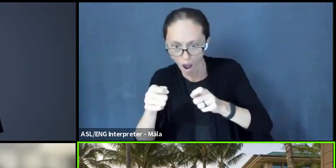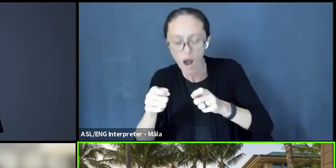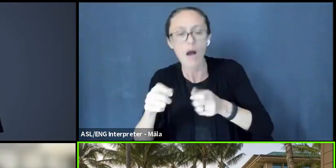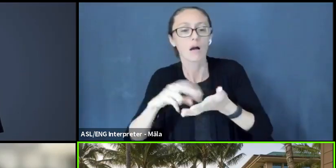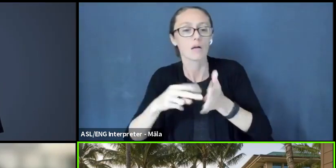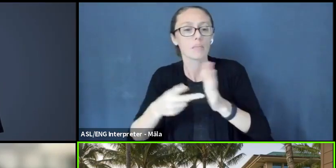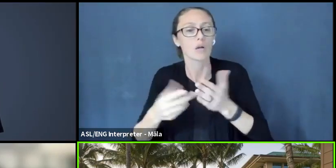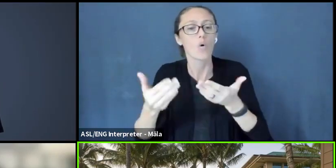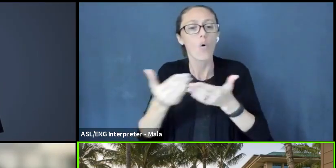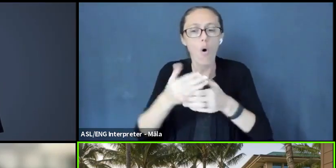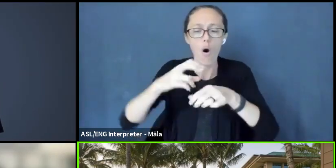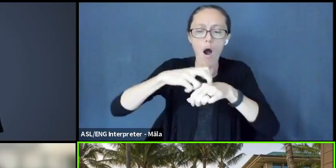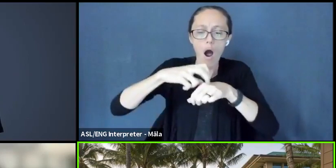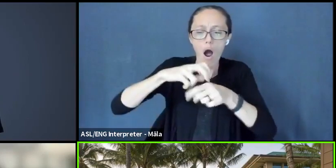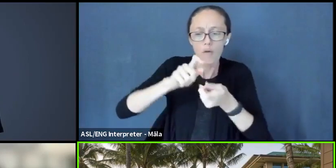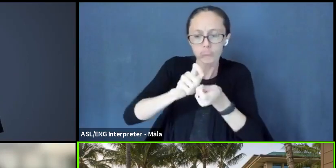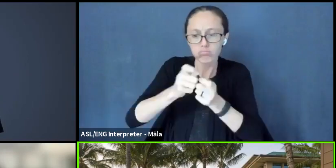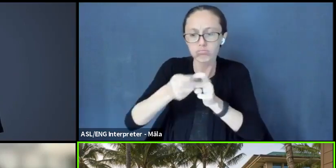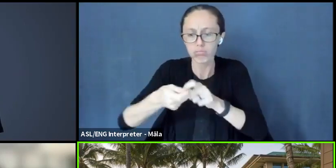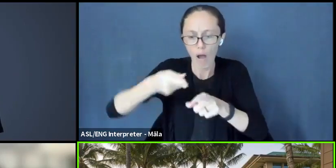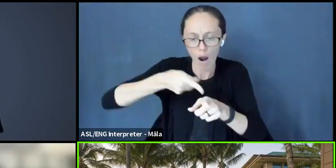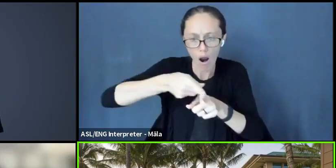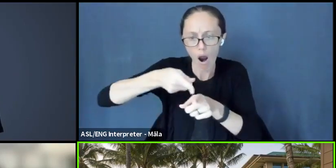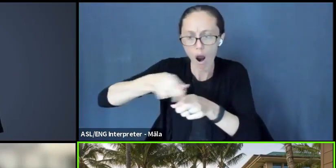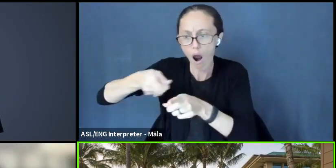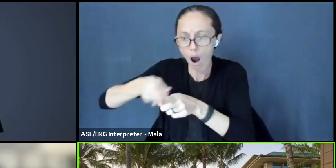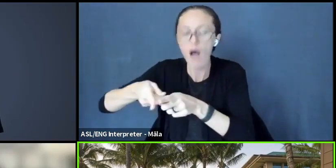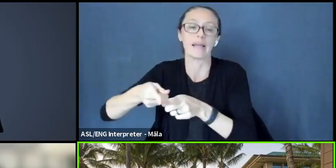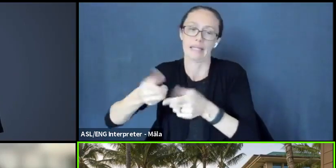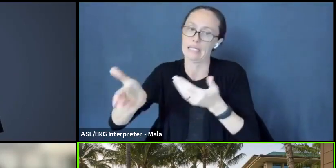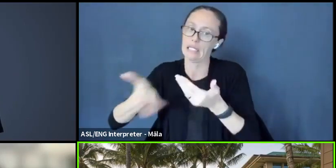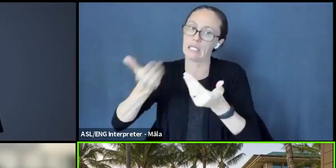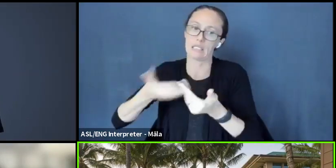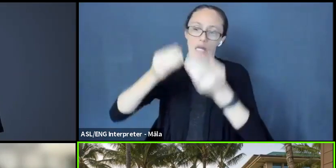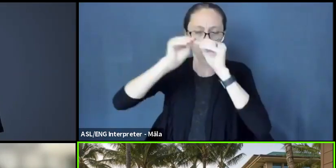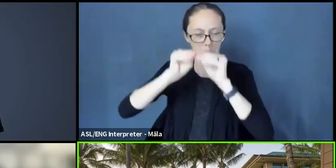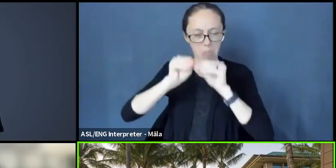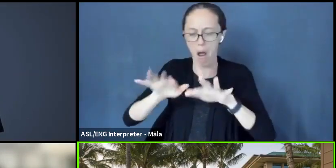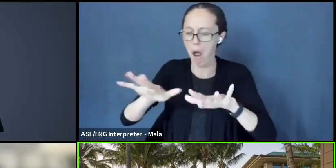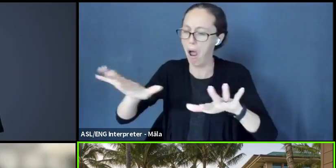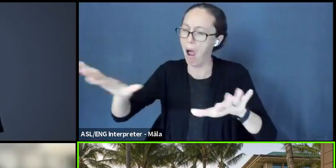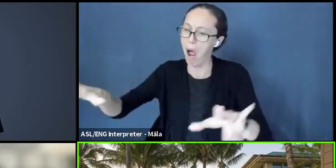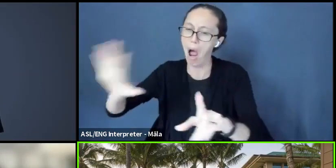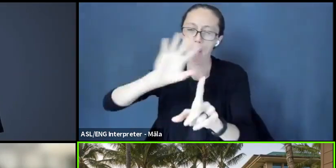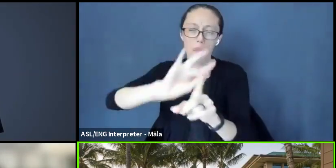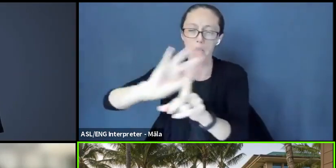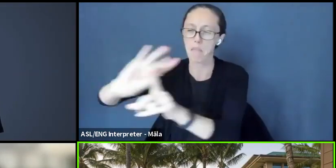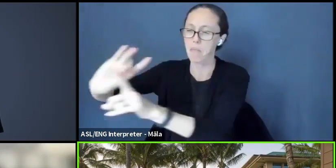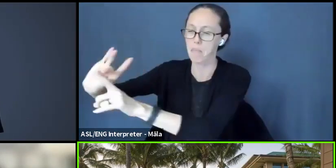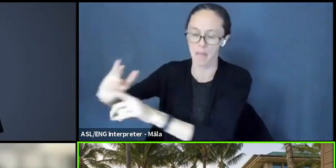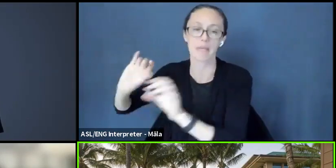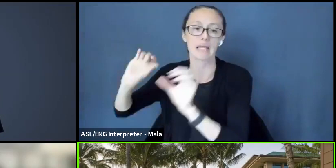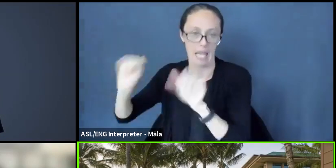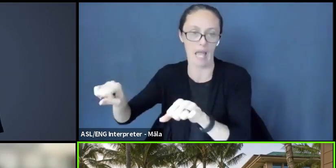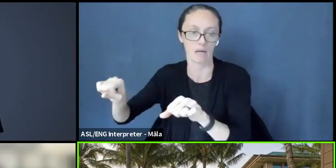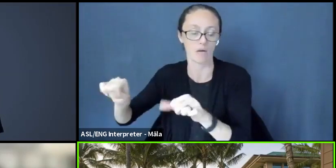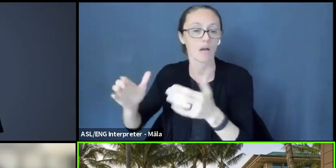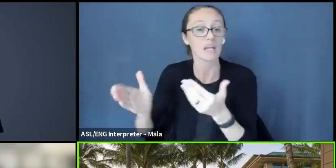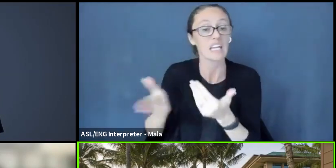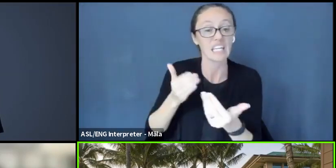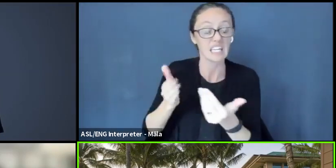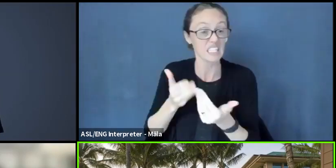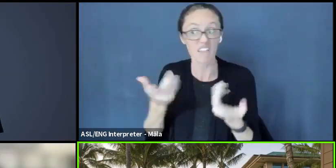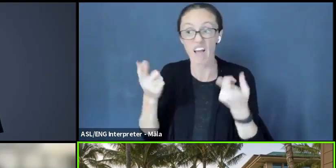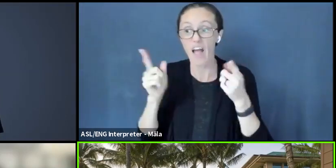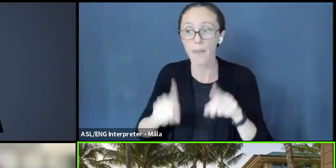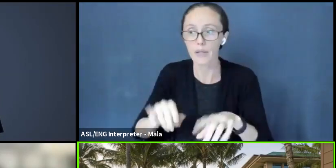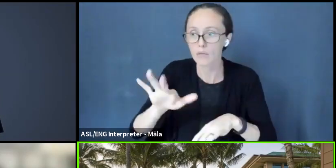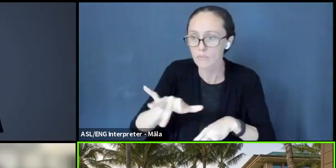transmitted to others and more likely to take hold and stay in the nose for a long time